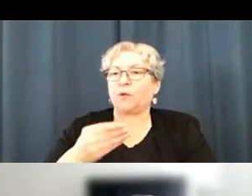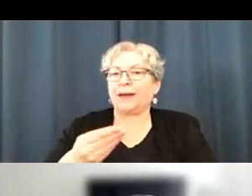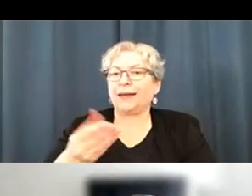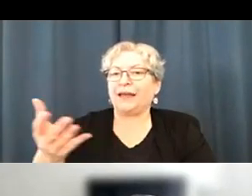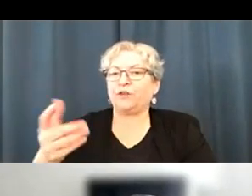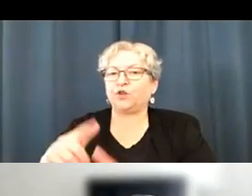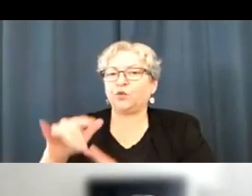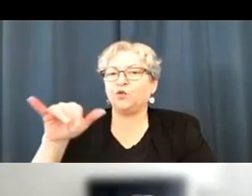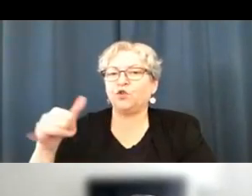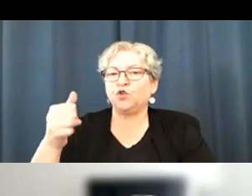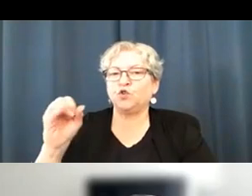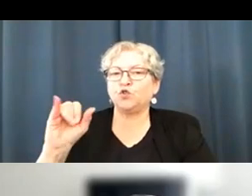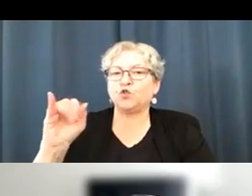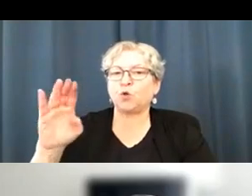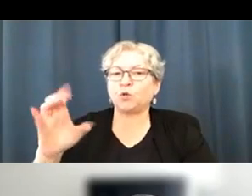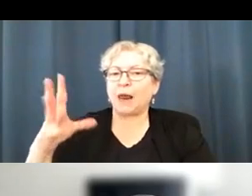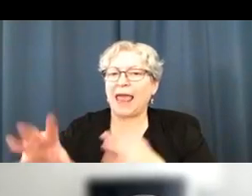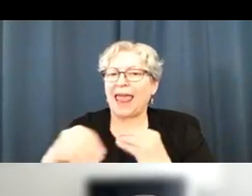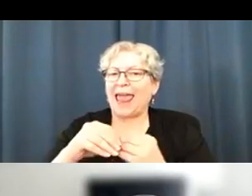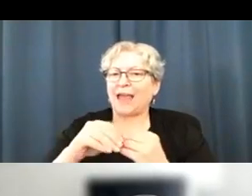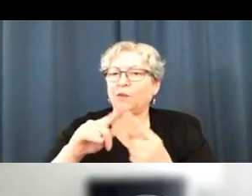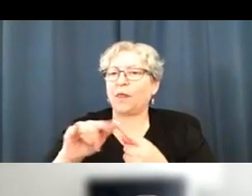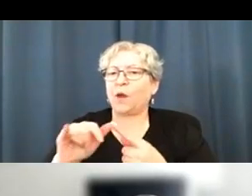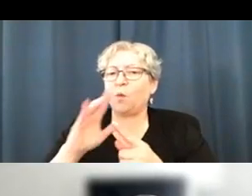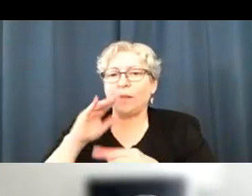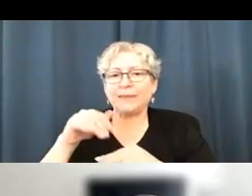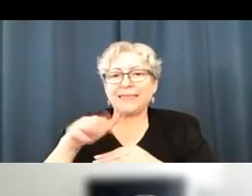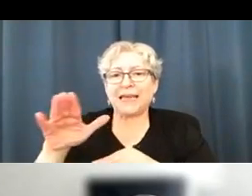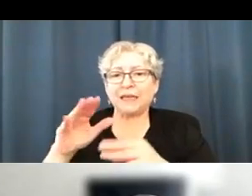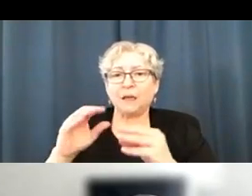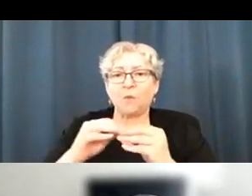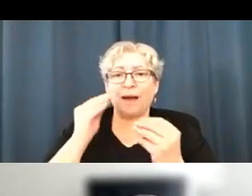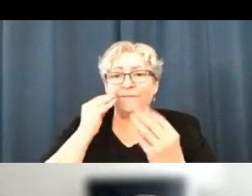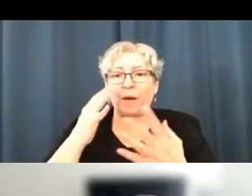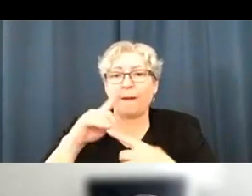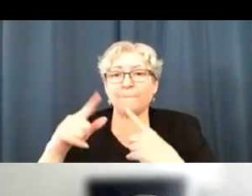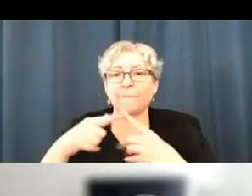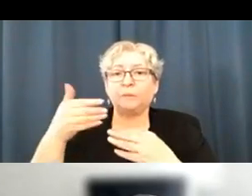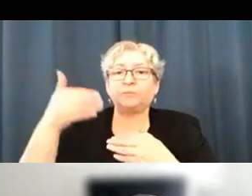to this information, the question was, "Will you be sending out information about the additional trainings?"